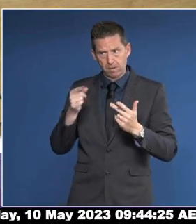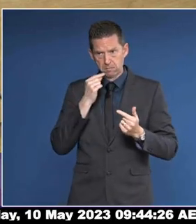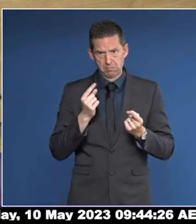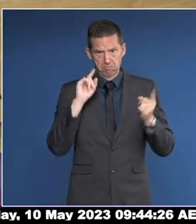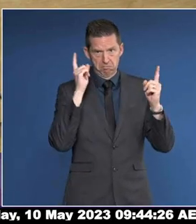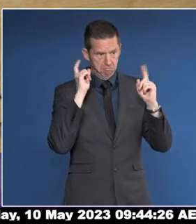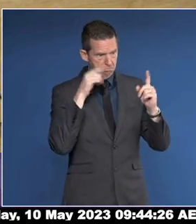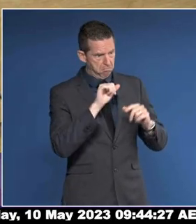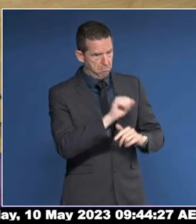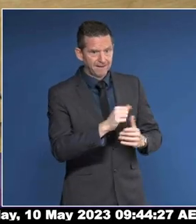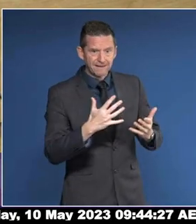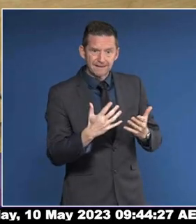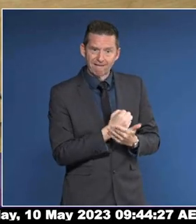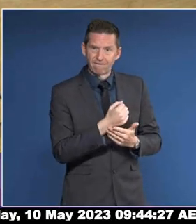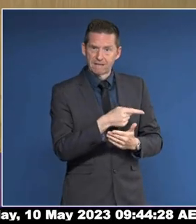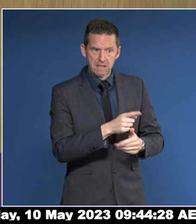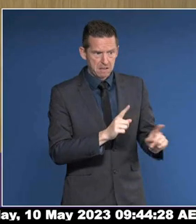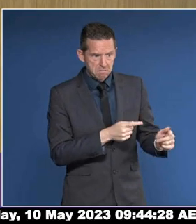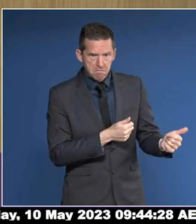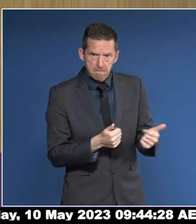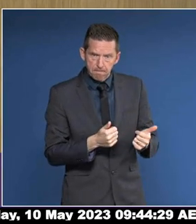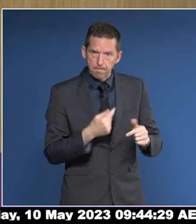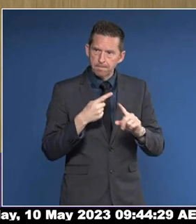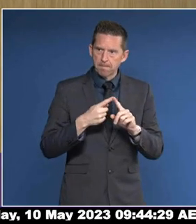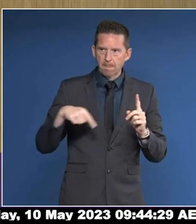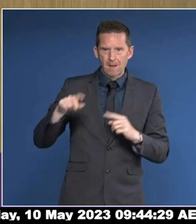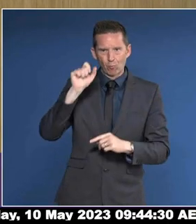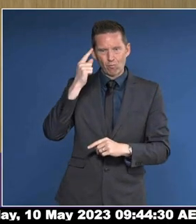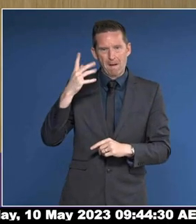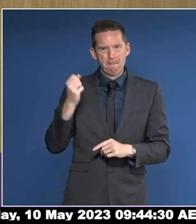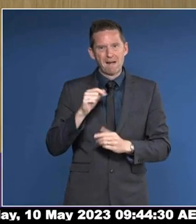and wellbeing, and a recognition that there needed to be follow-up with adult services.